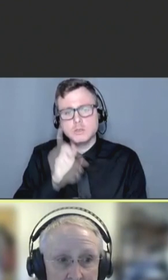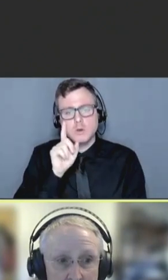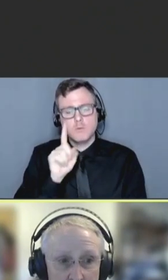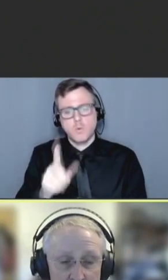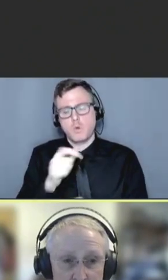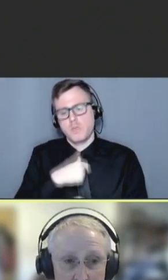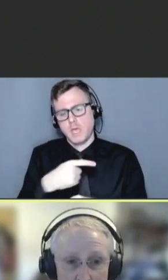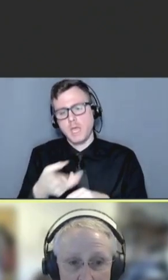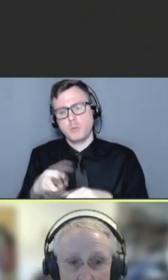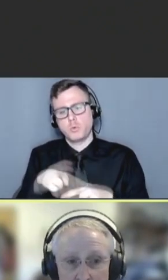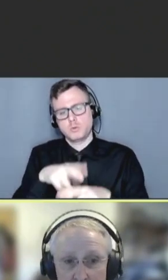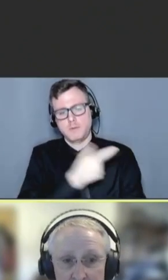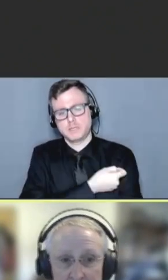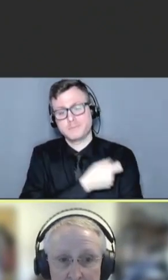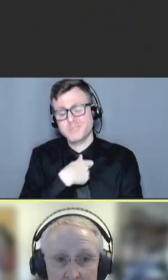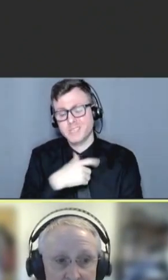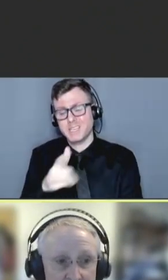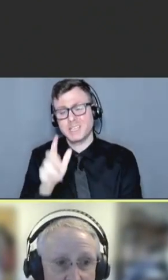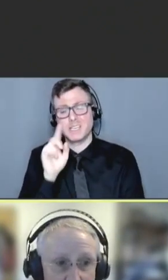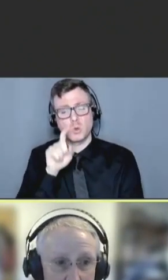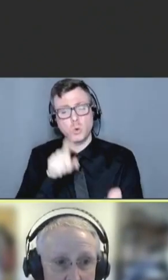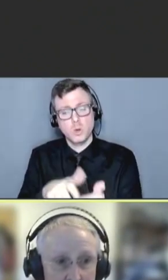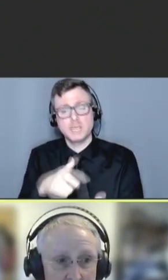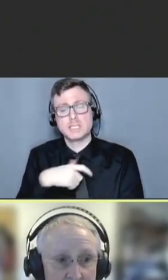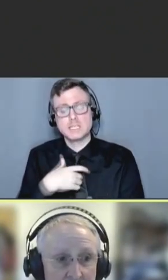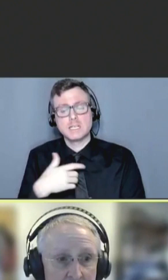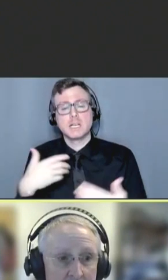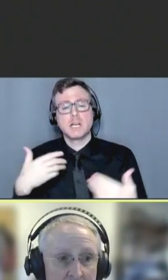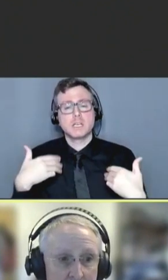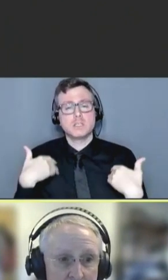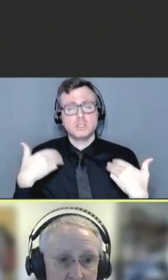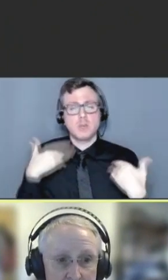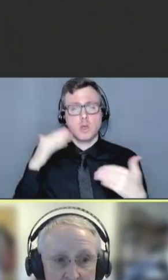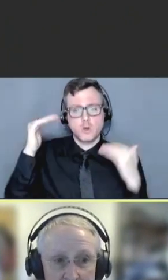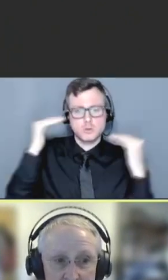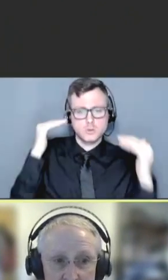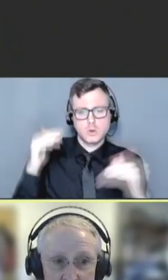The risk was primarily observed in adolescents and young adults, and there was no statistical